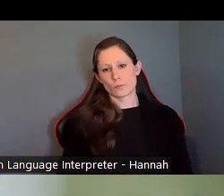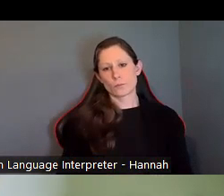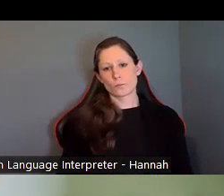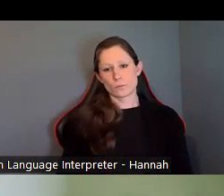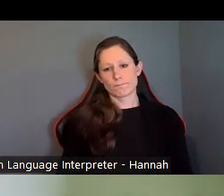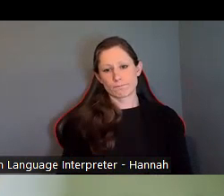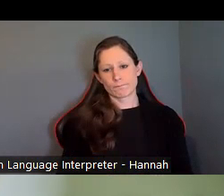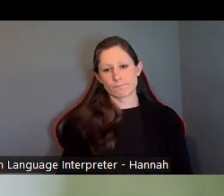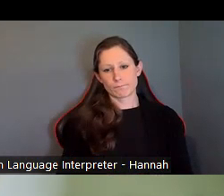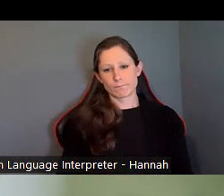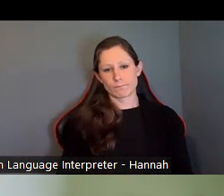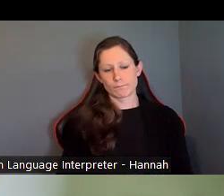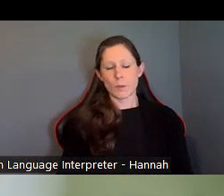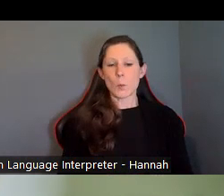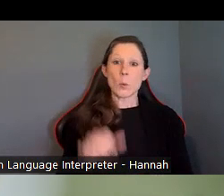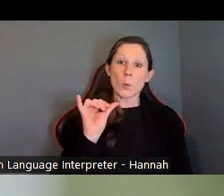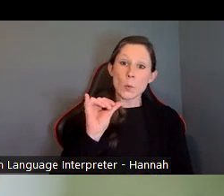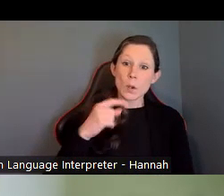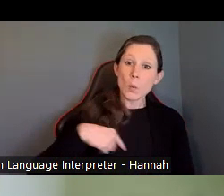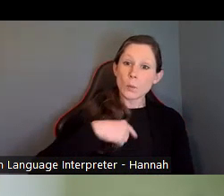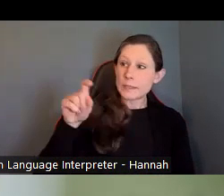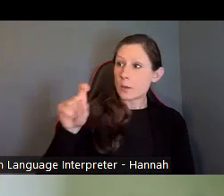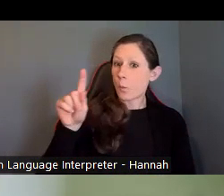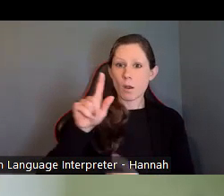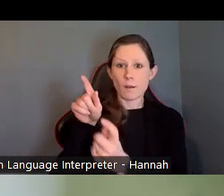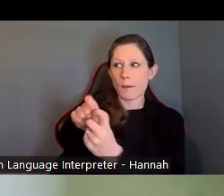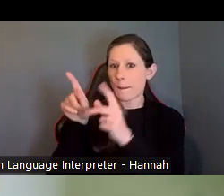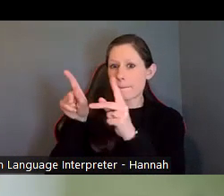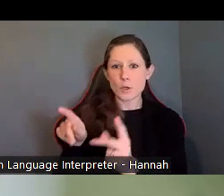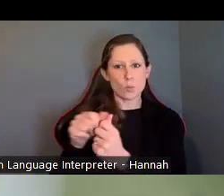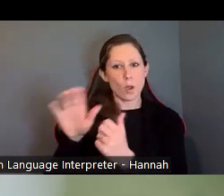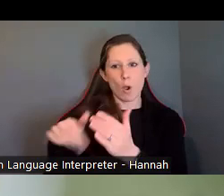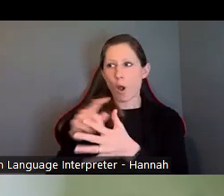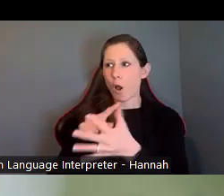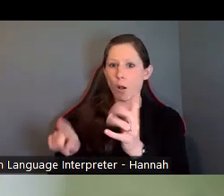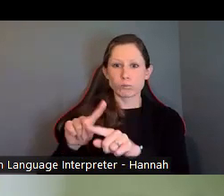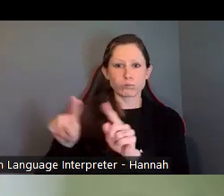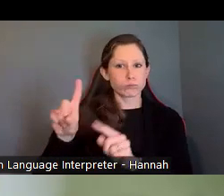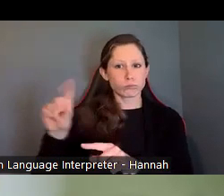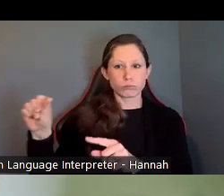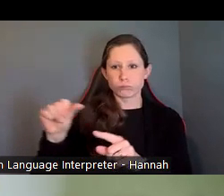Oh, we need a person with all of these different disability categories on this group.